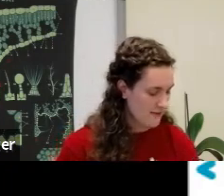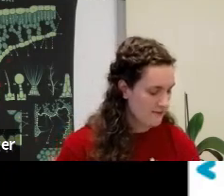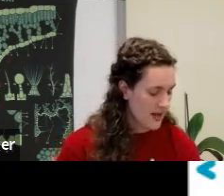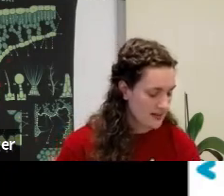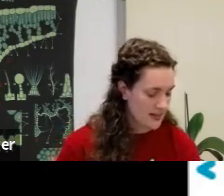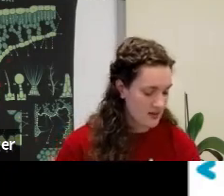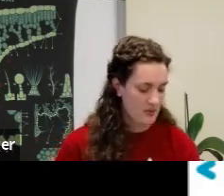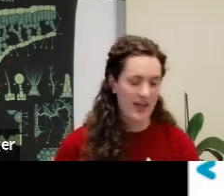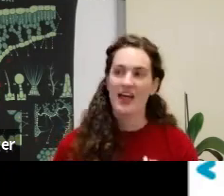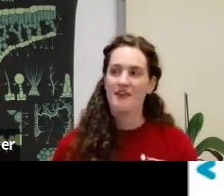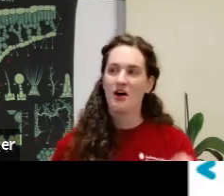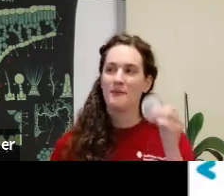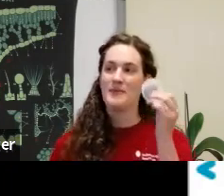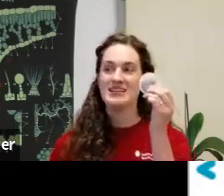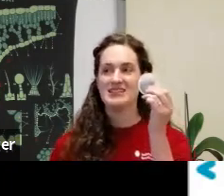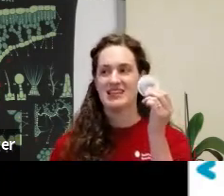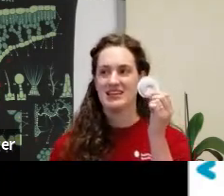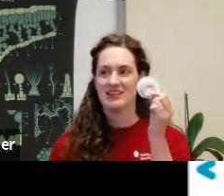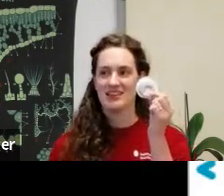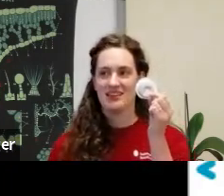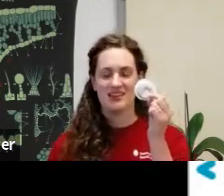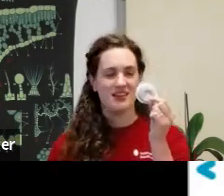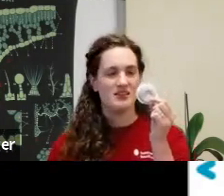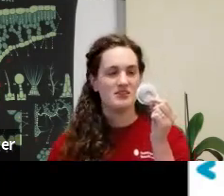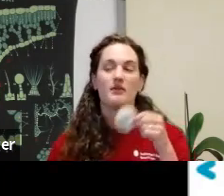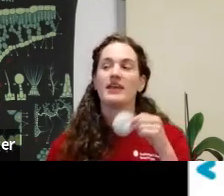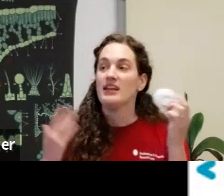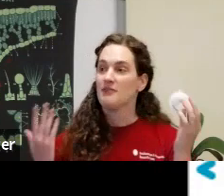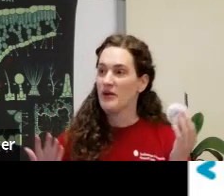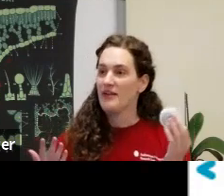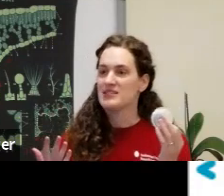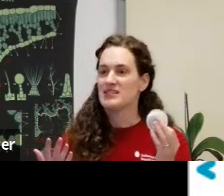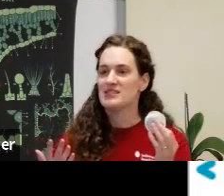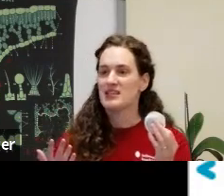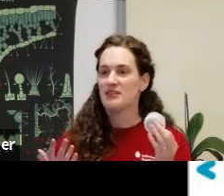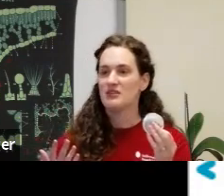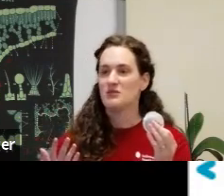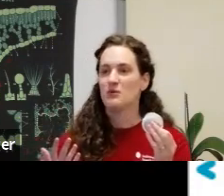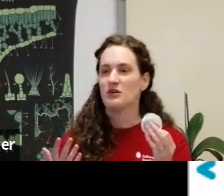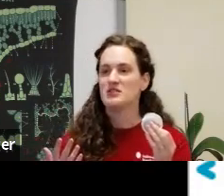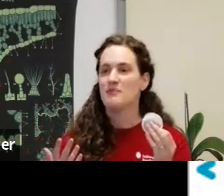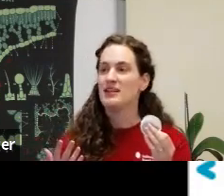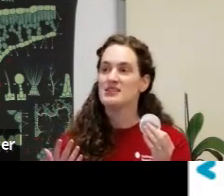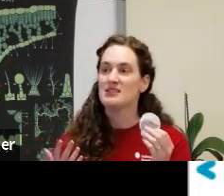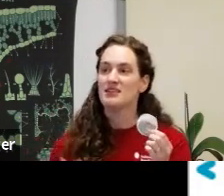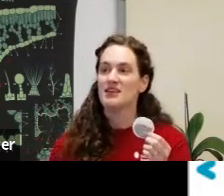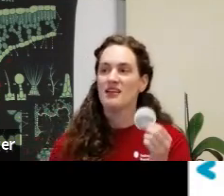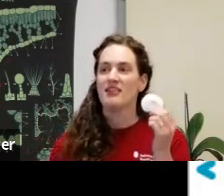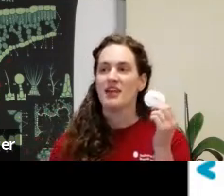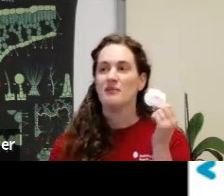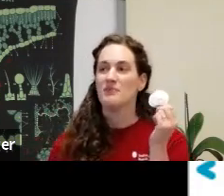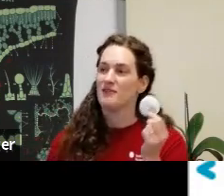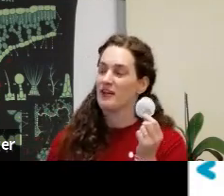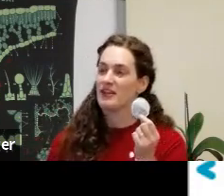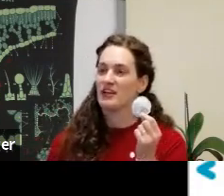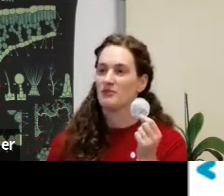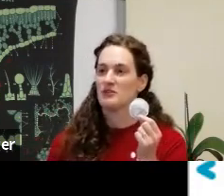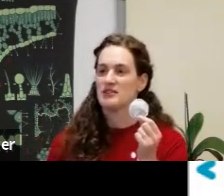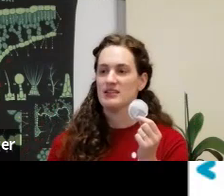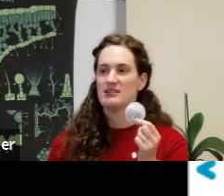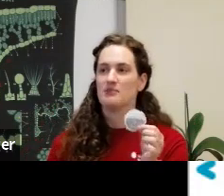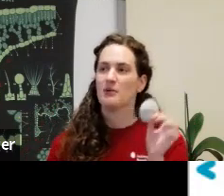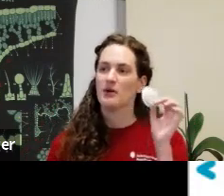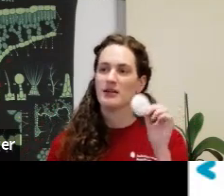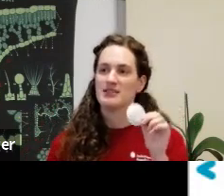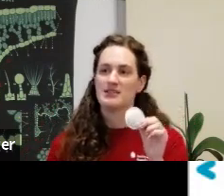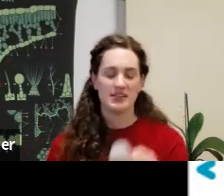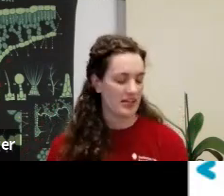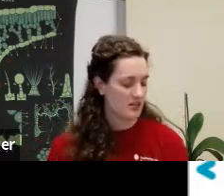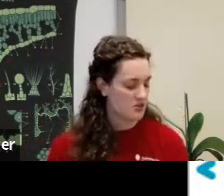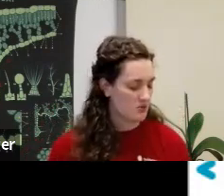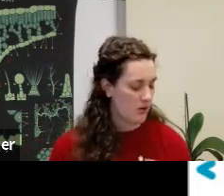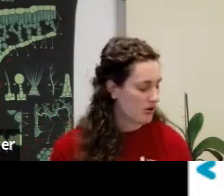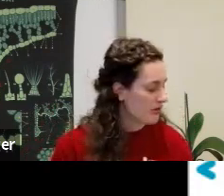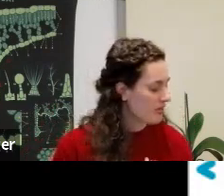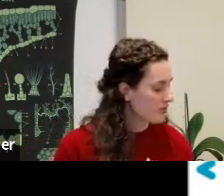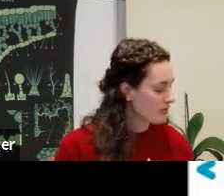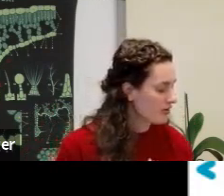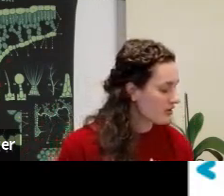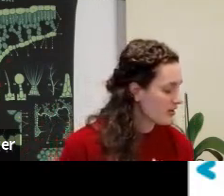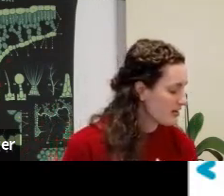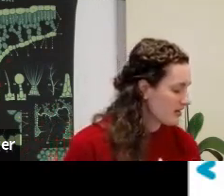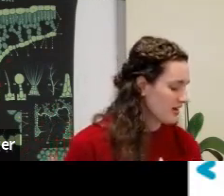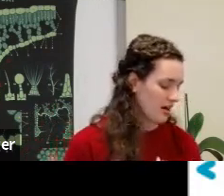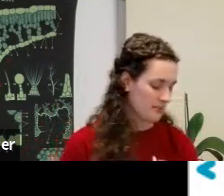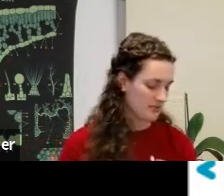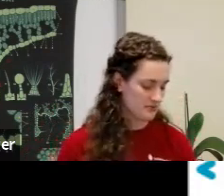Emily Borger: Now, finally, we have our mint tea so again, if you have a sensitivity towards mint then be very careful using this but we're going to stick it into our third cup.